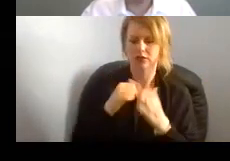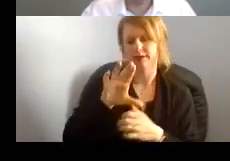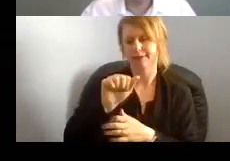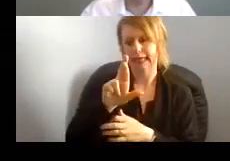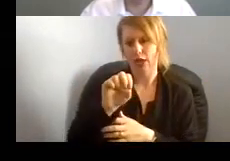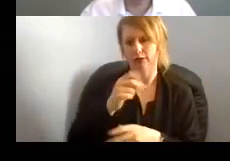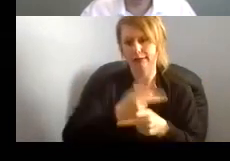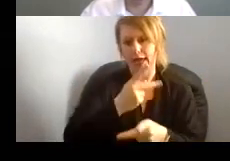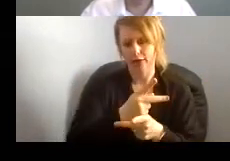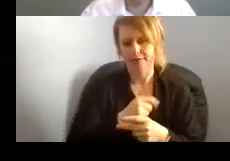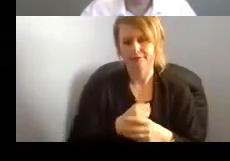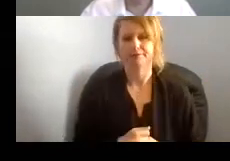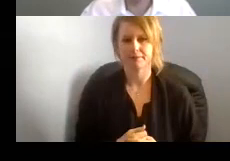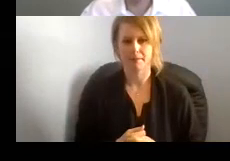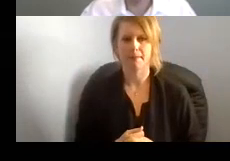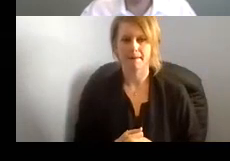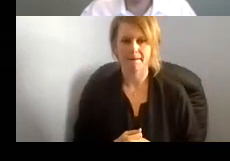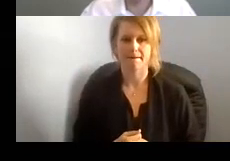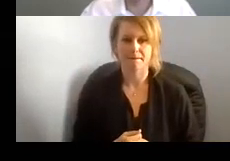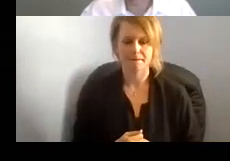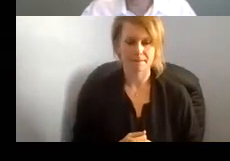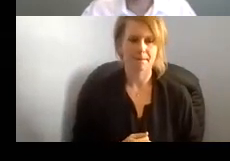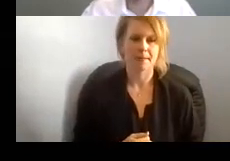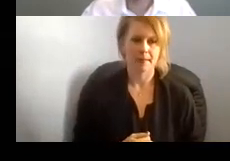There’s another section on reactions and triggers, which talks about the